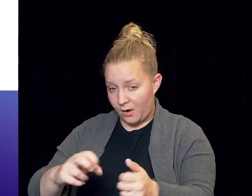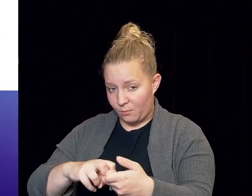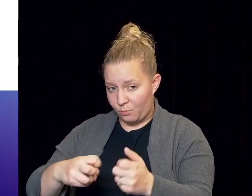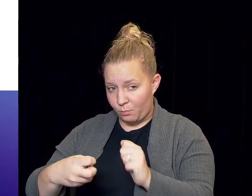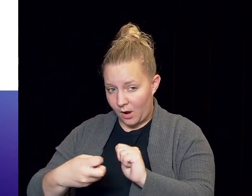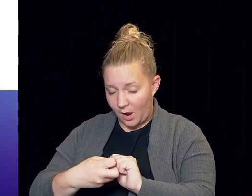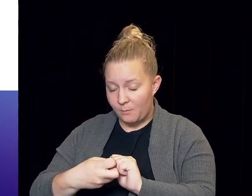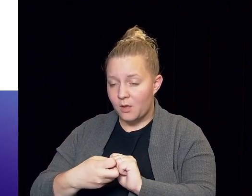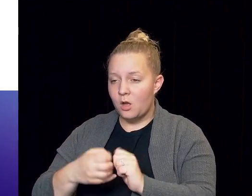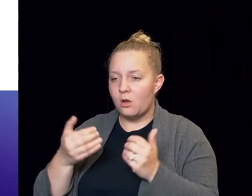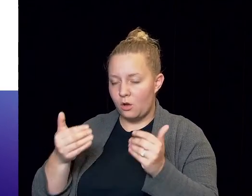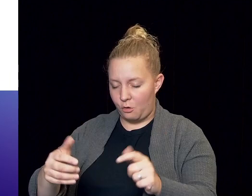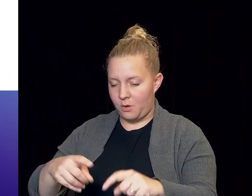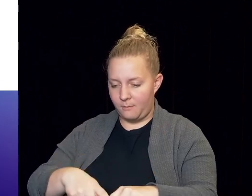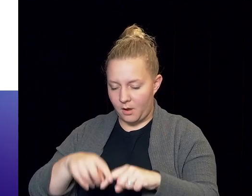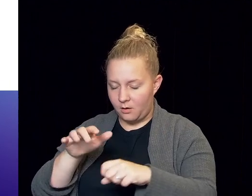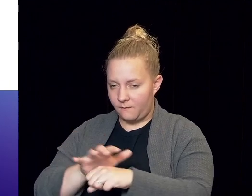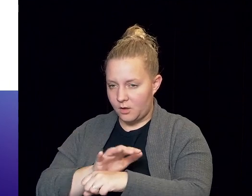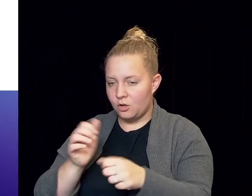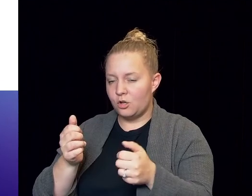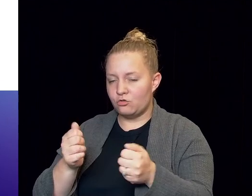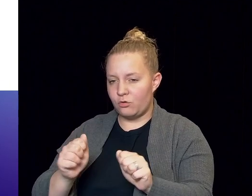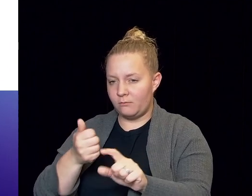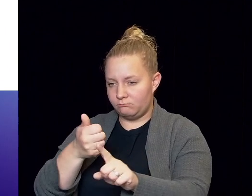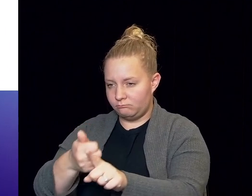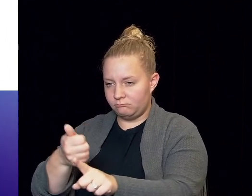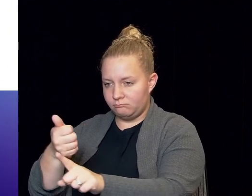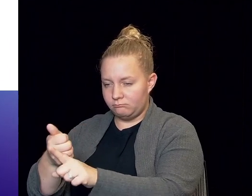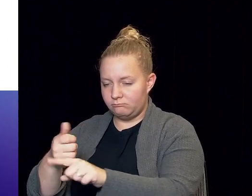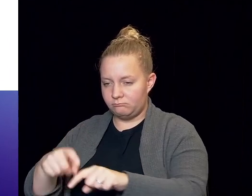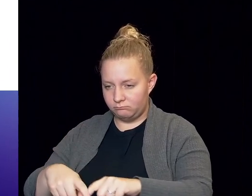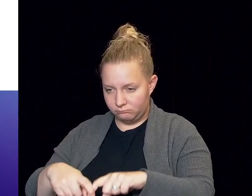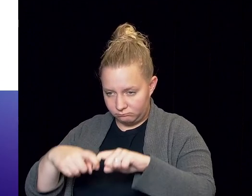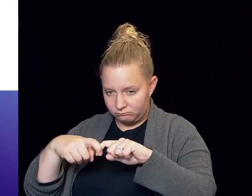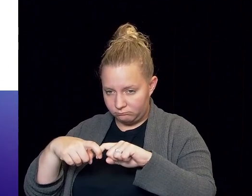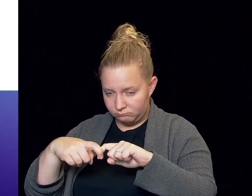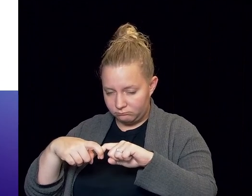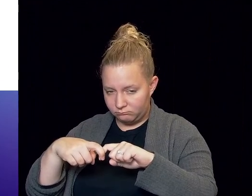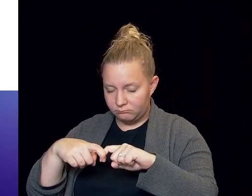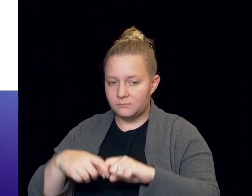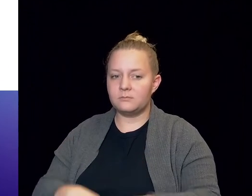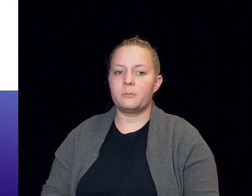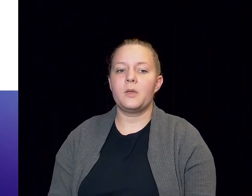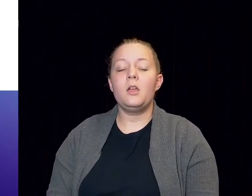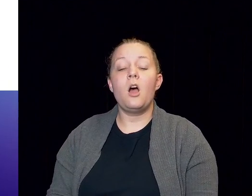and pause the video and try these two on your own. Go to pause. Alrighty, take a look at my work.